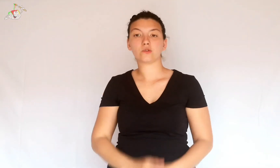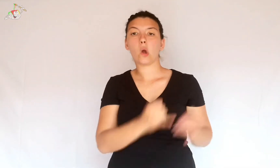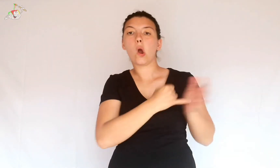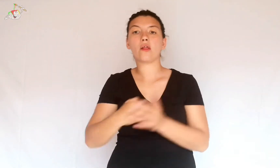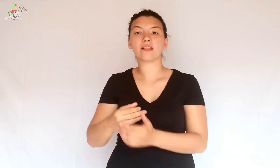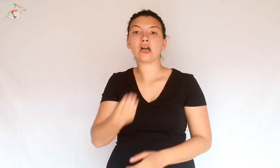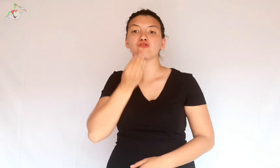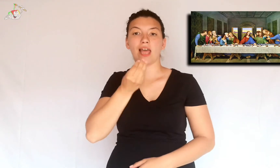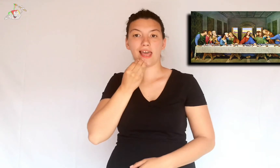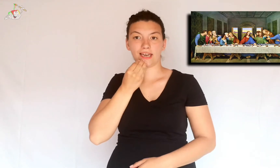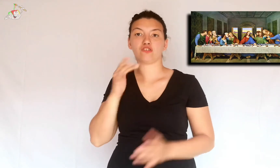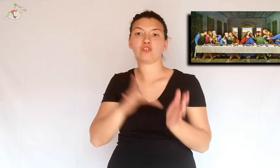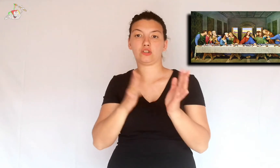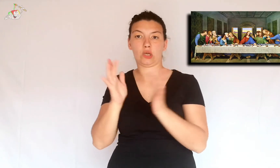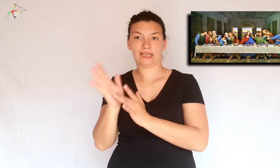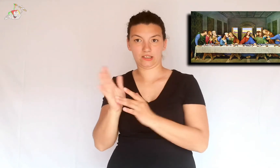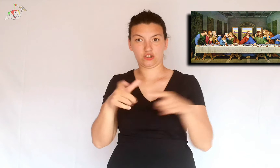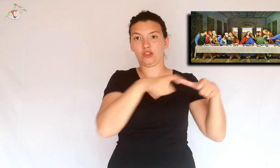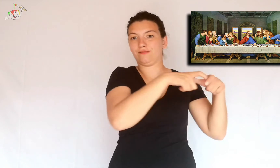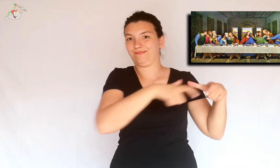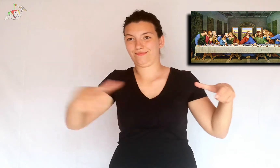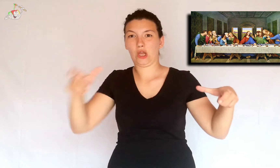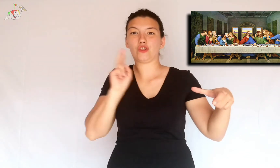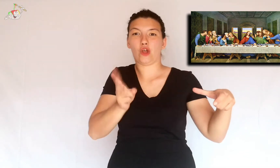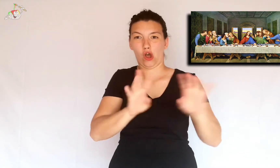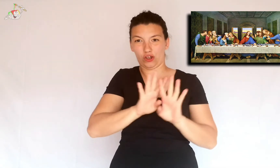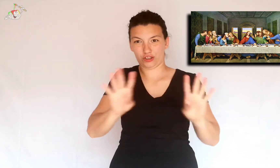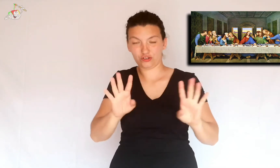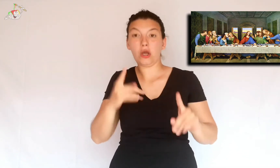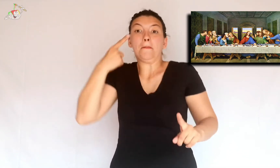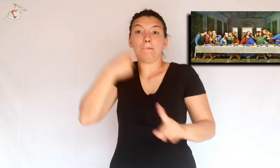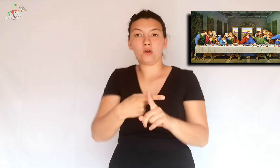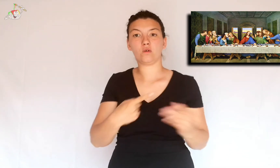In the Last Supper of Jesus Christ there were 12 people present, in addition there was also